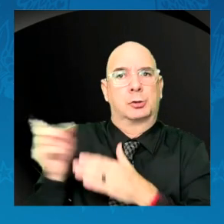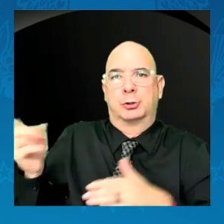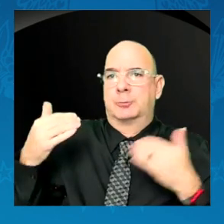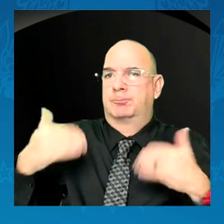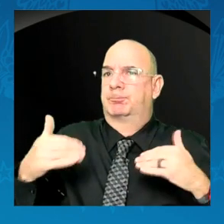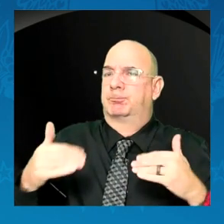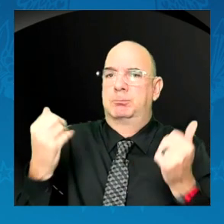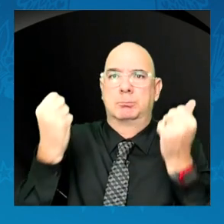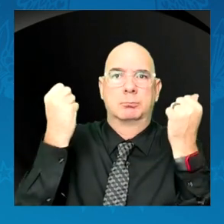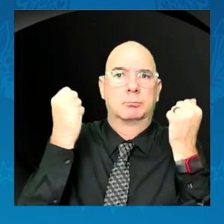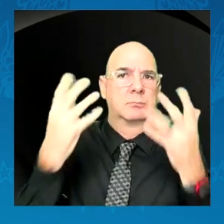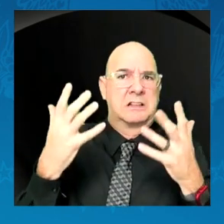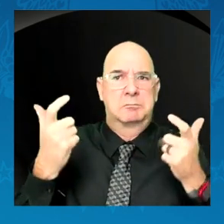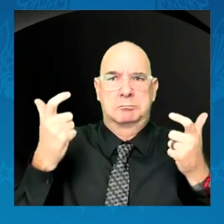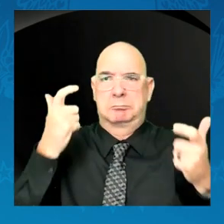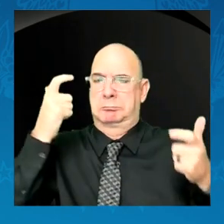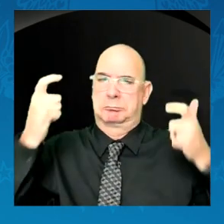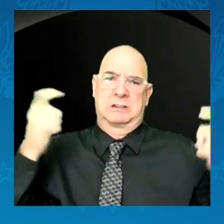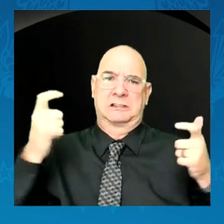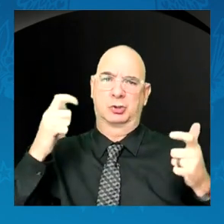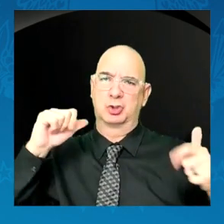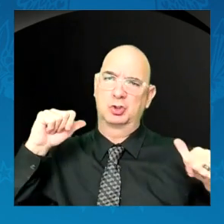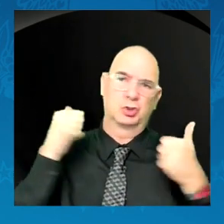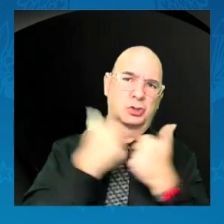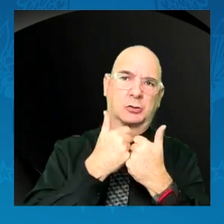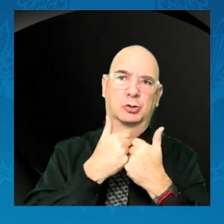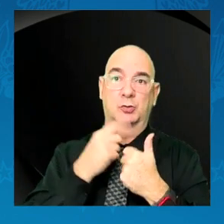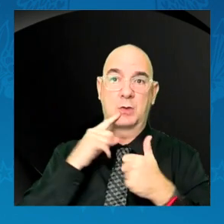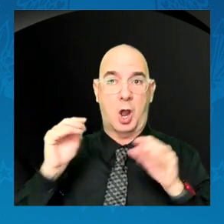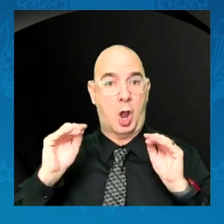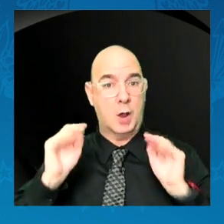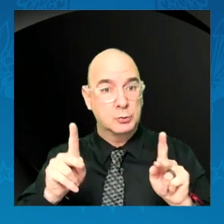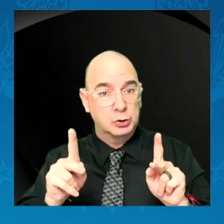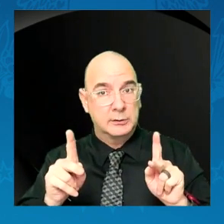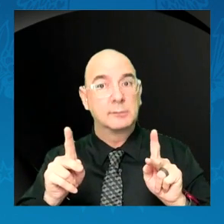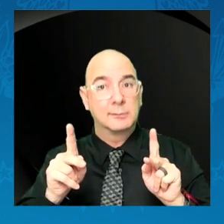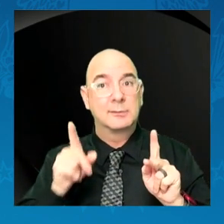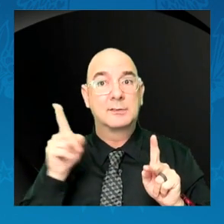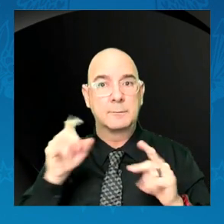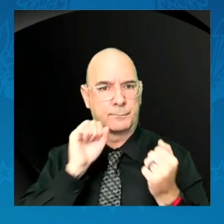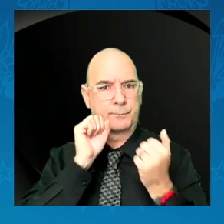but also the opportunities that we face in terms of the work we can do together